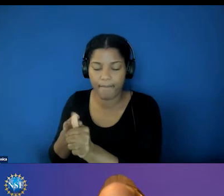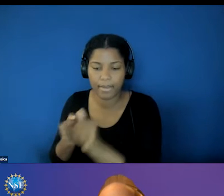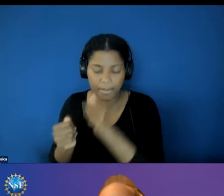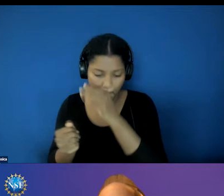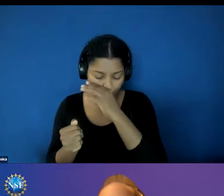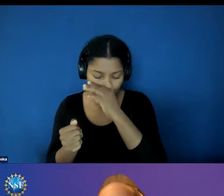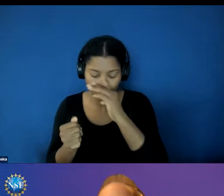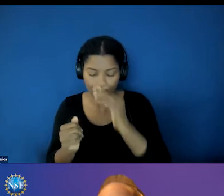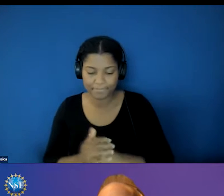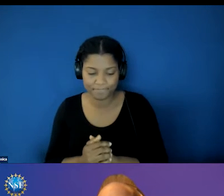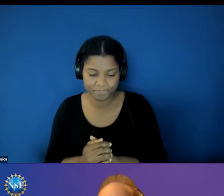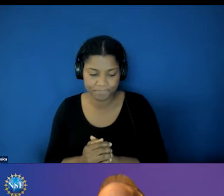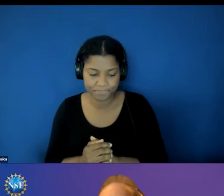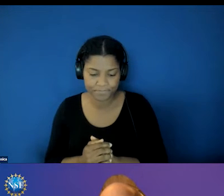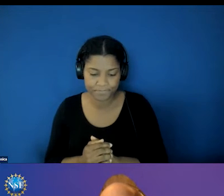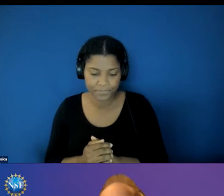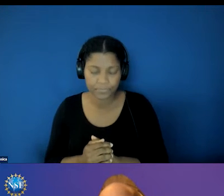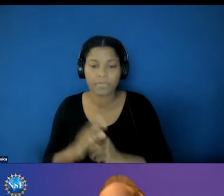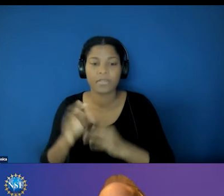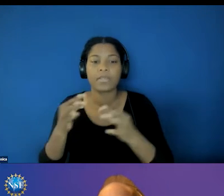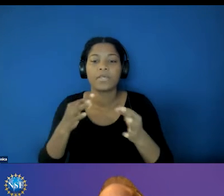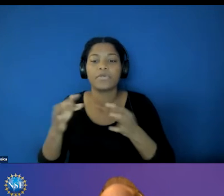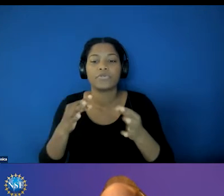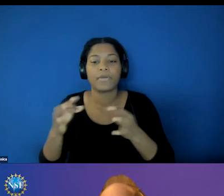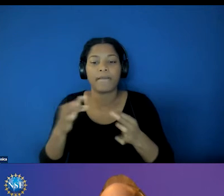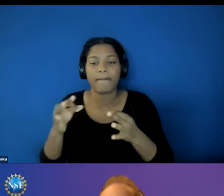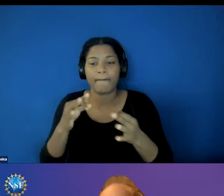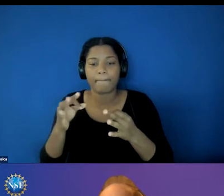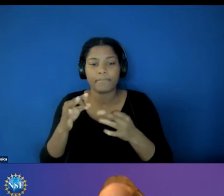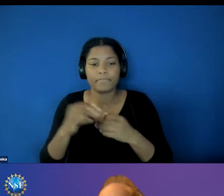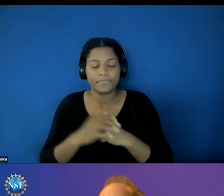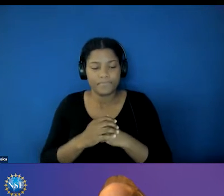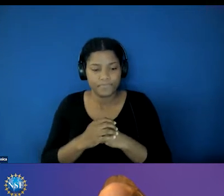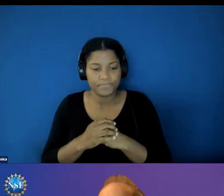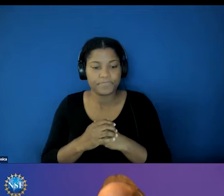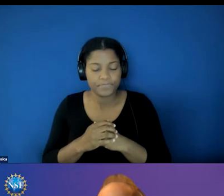So, describe compelling science and science,